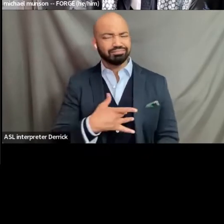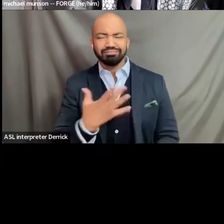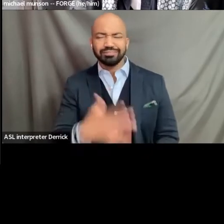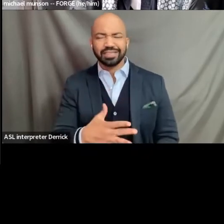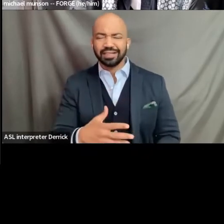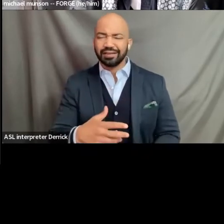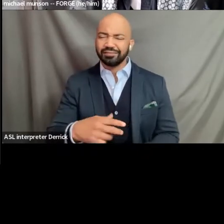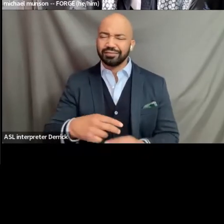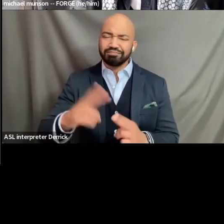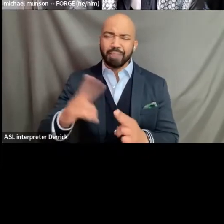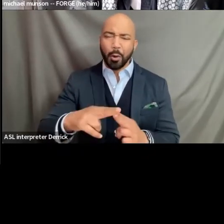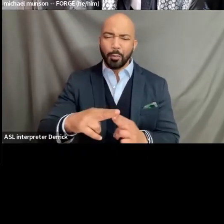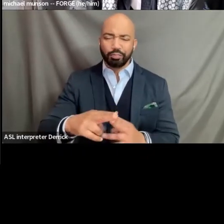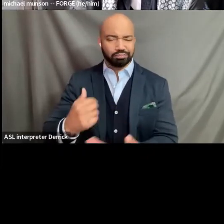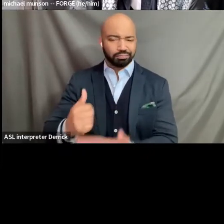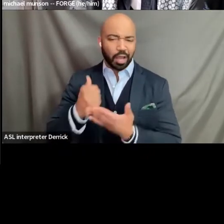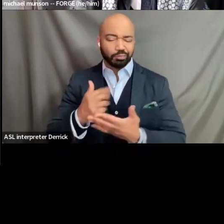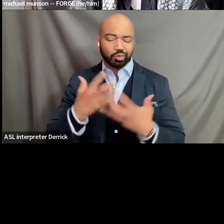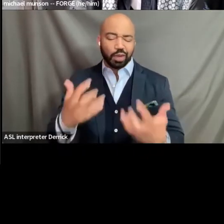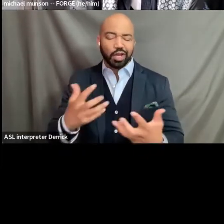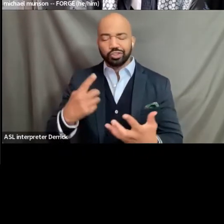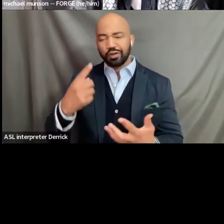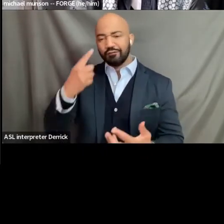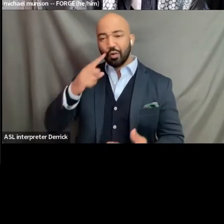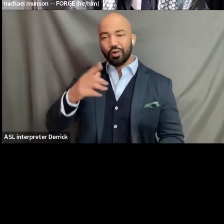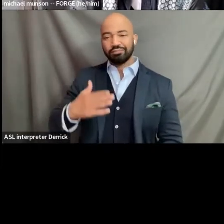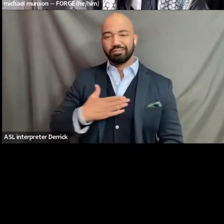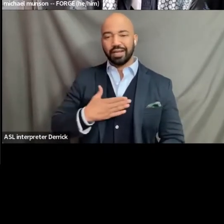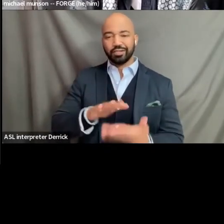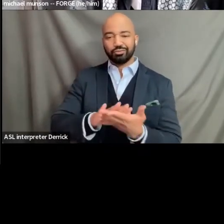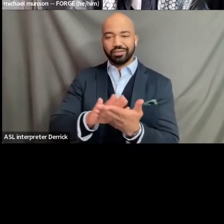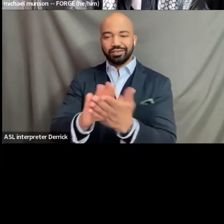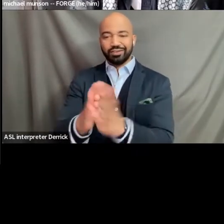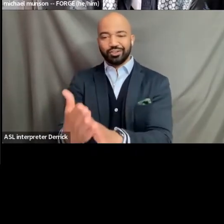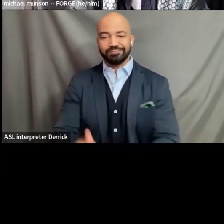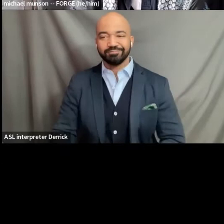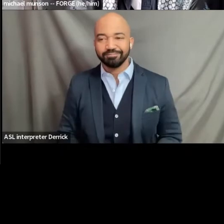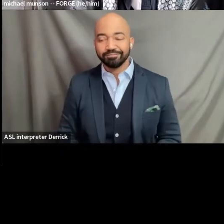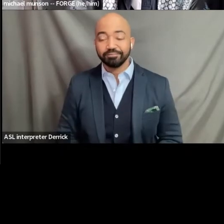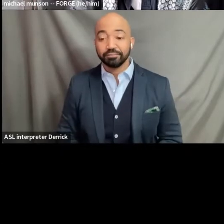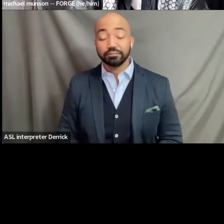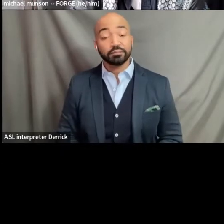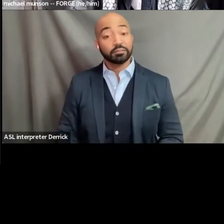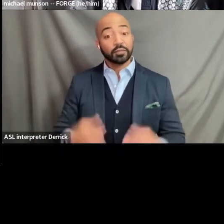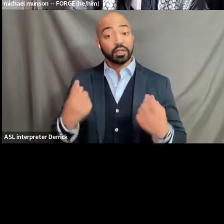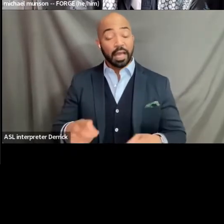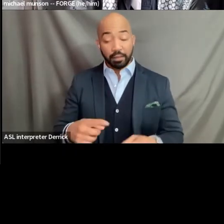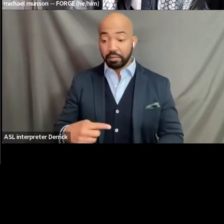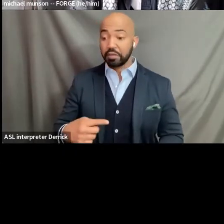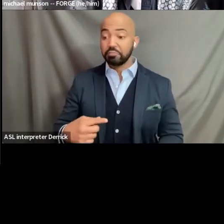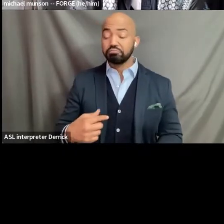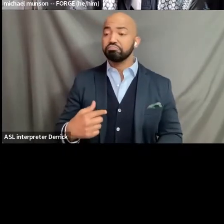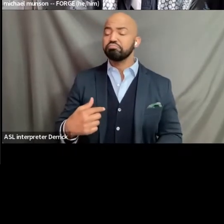and very helpful in this transition. Something that motivated me to stay in care